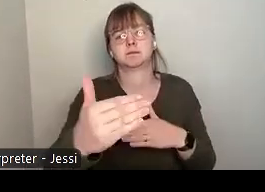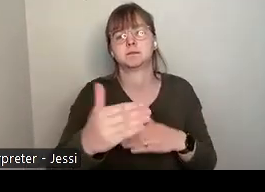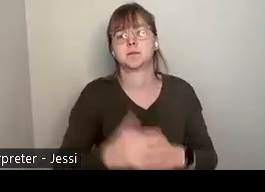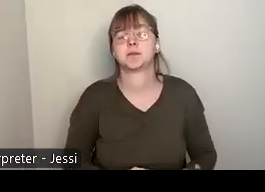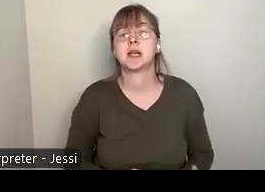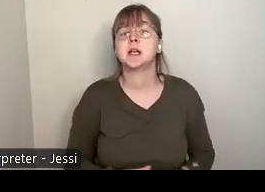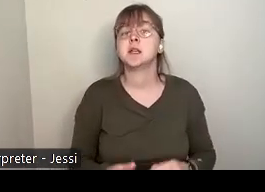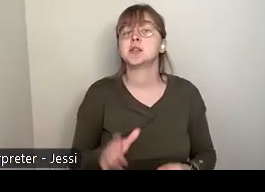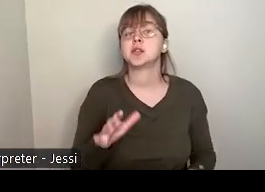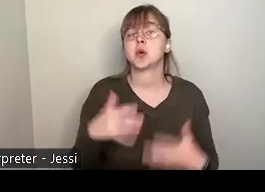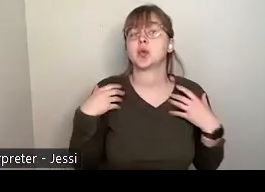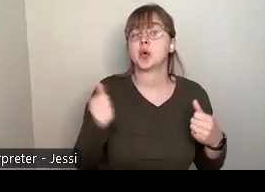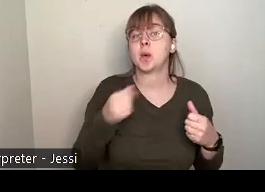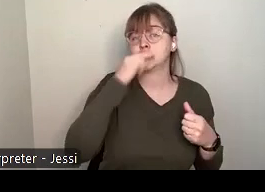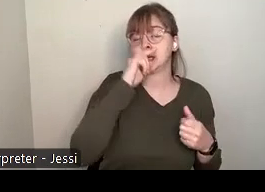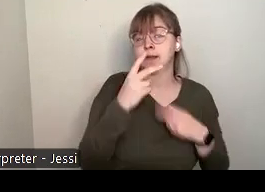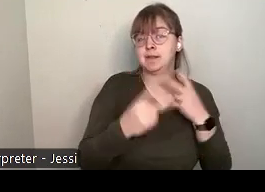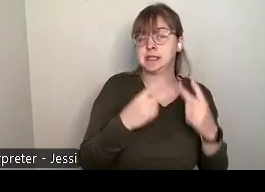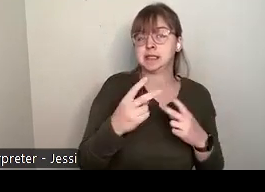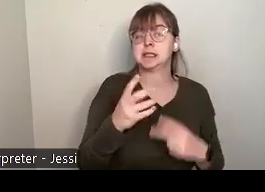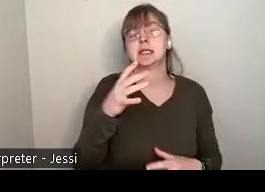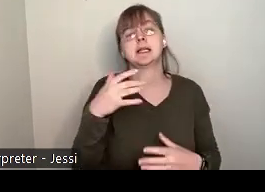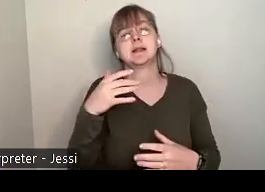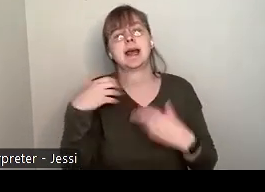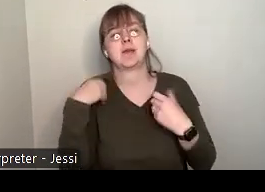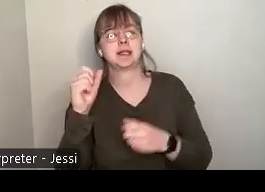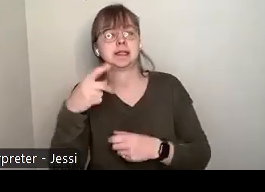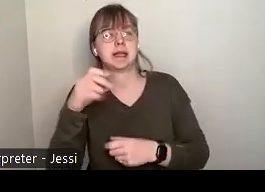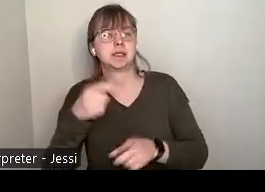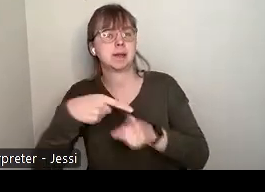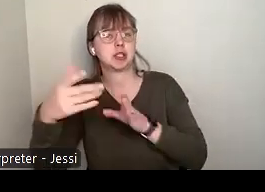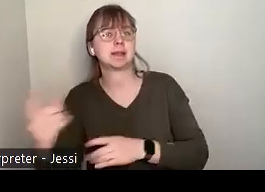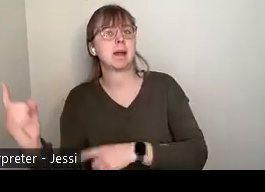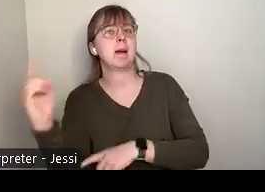visits and just talk about development and how Bella's uh growing and all of those kinds of